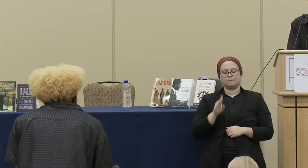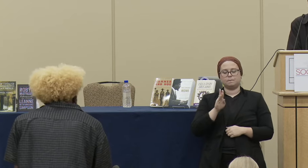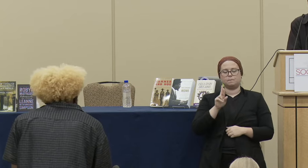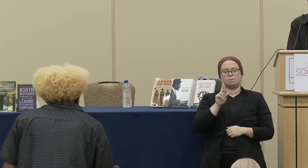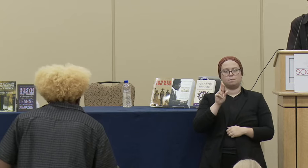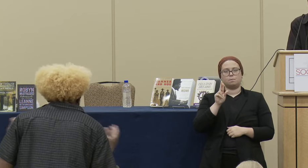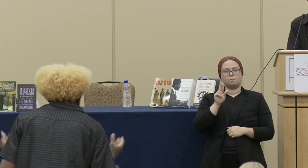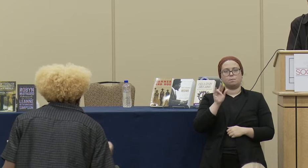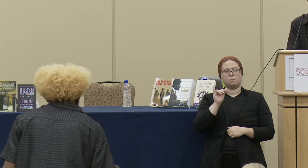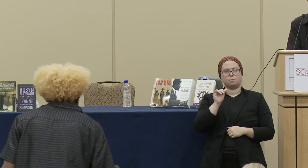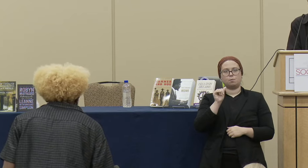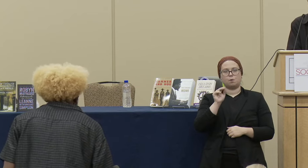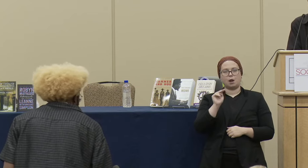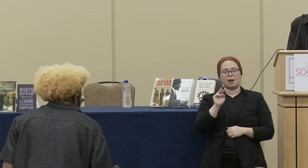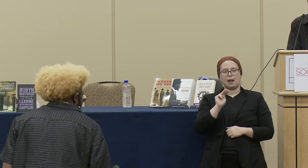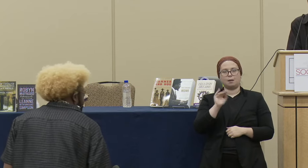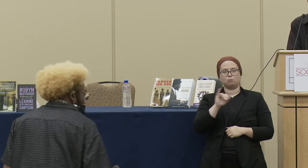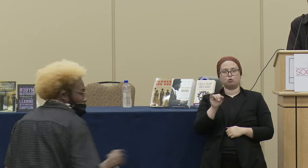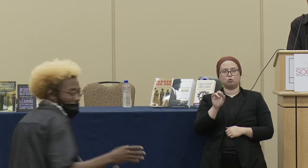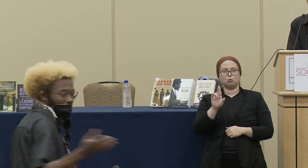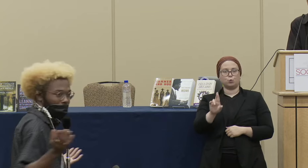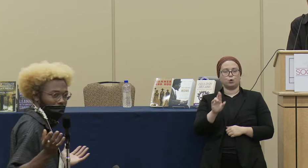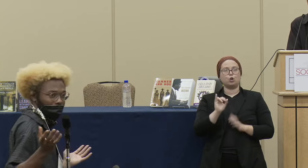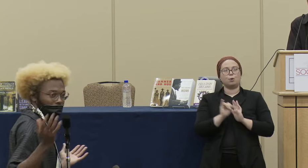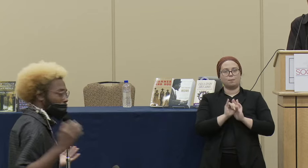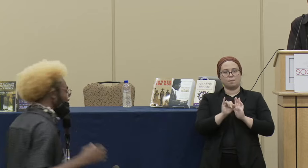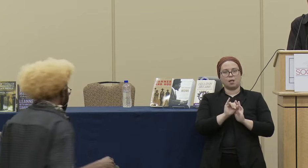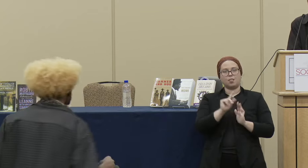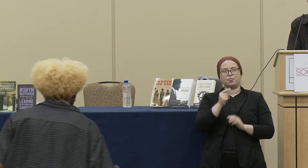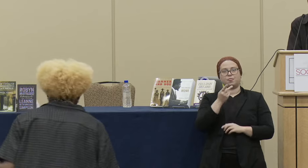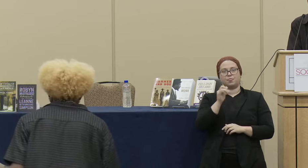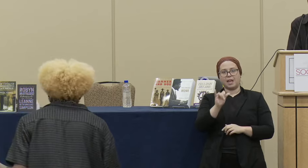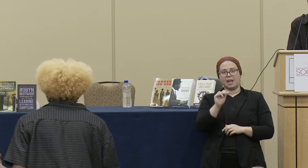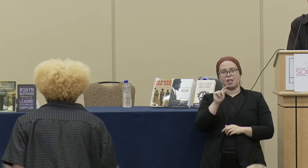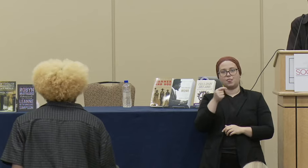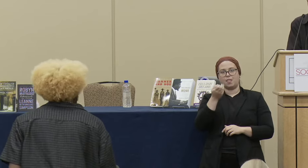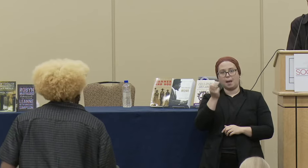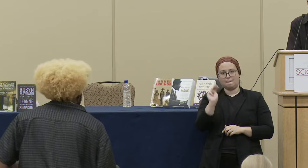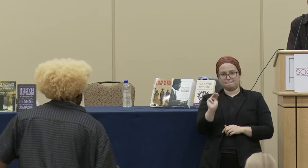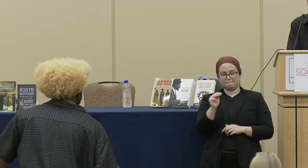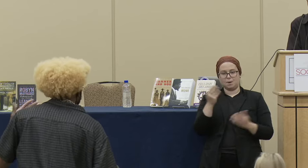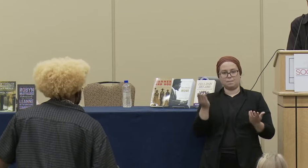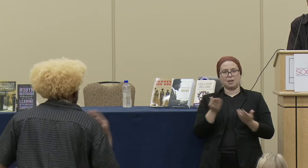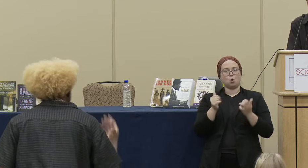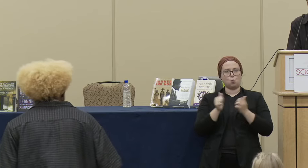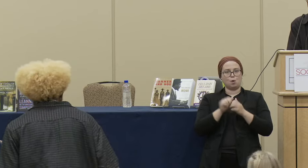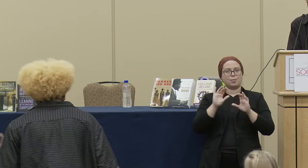≫ Hello. My name is Brian, they/them . I'm here with